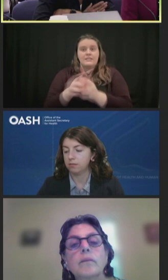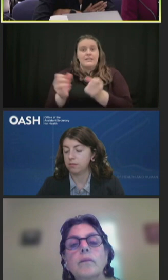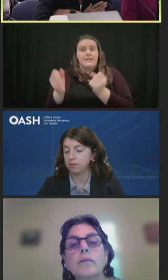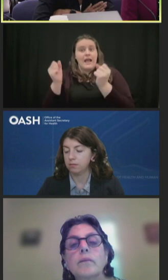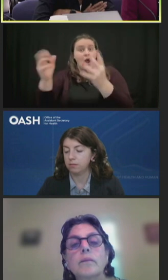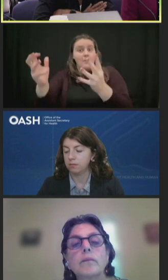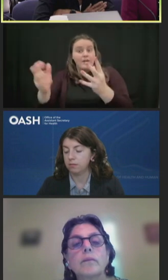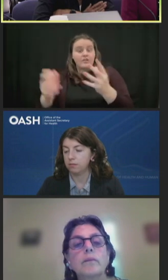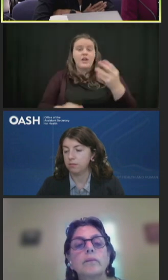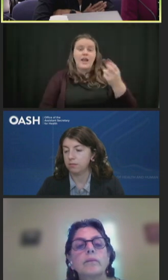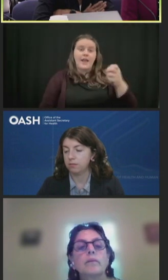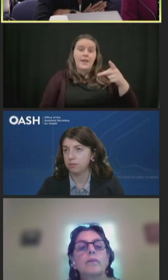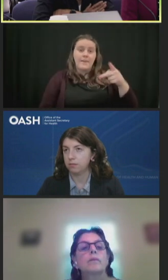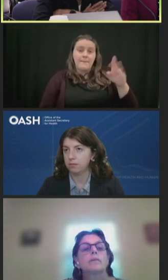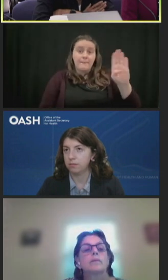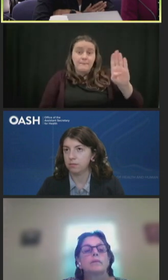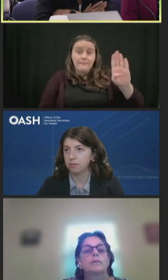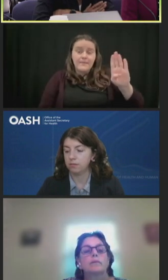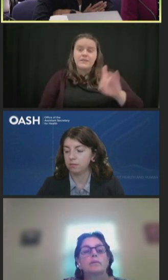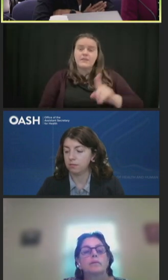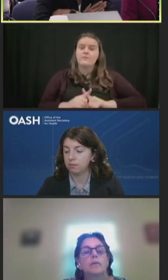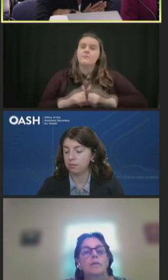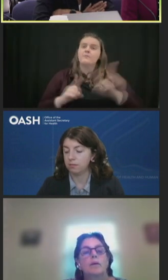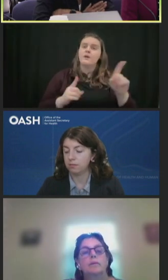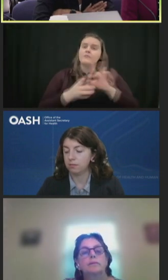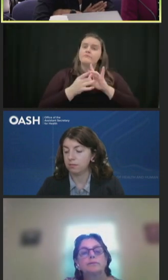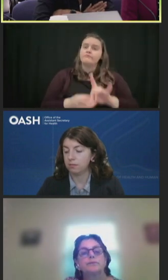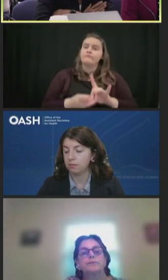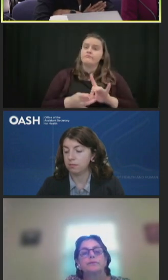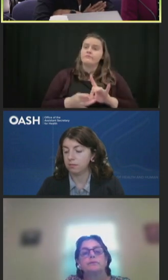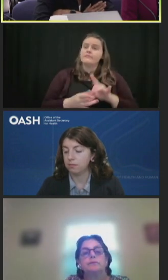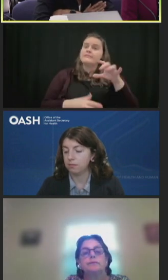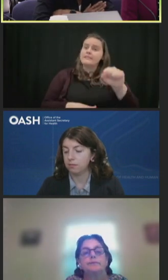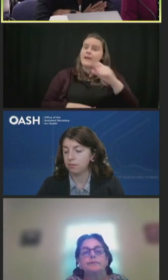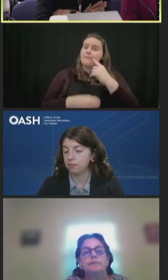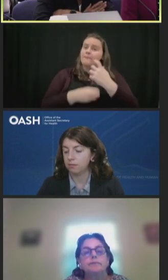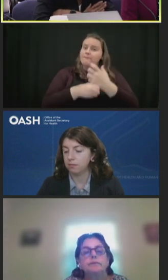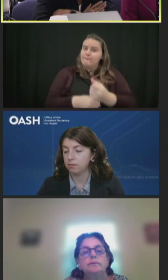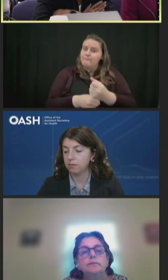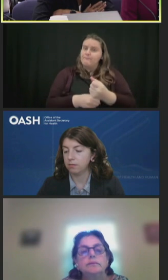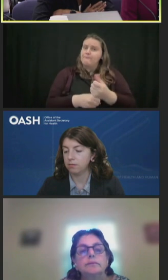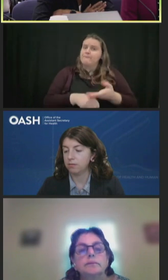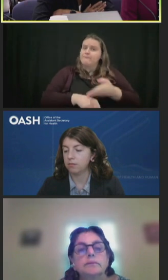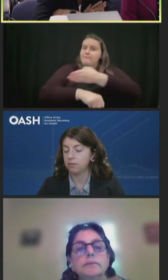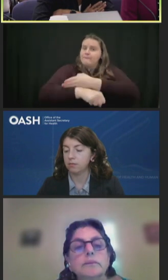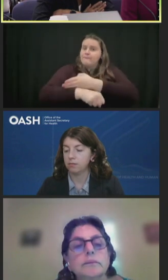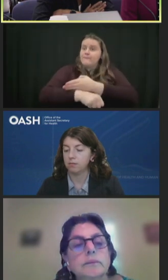But when it comes to not just building confidence, but maybe increasing motivation for vaccination,